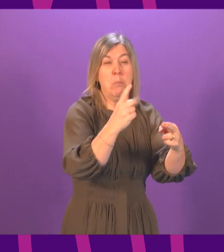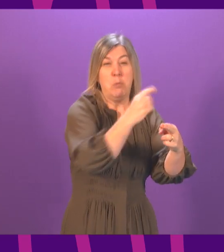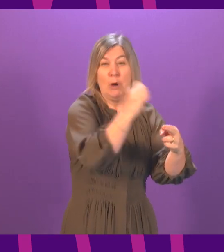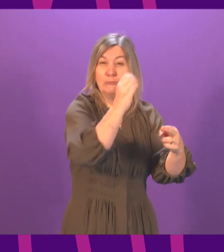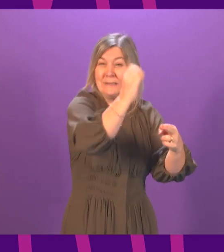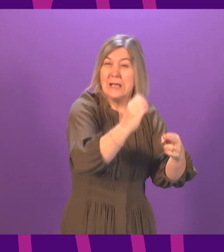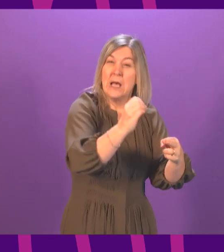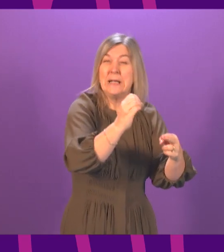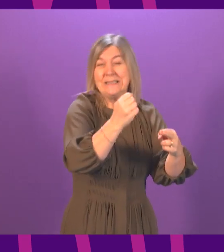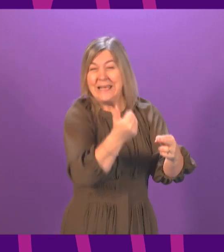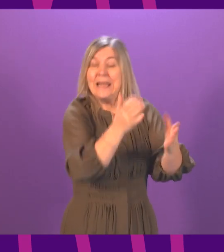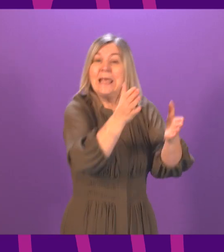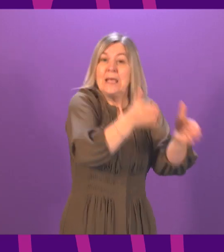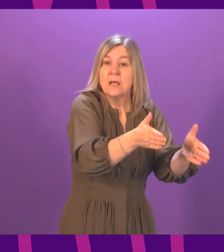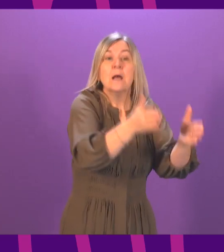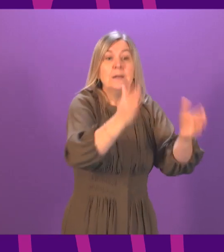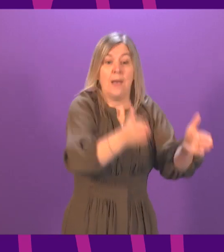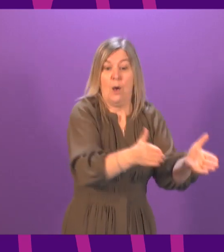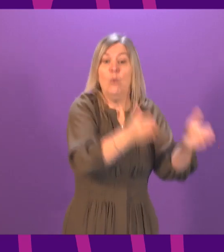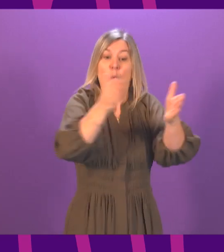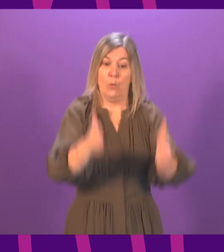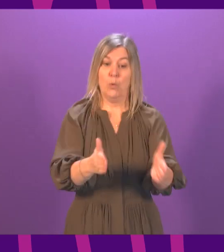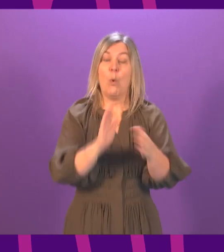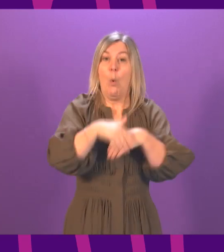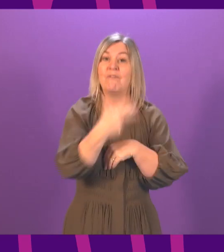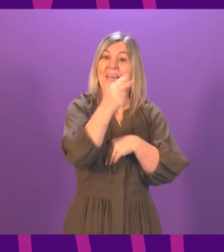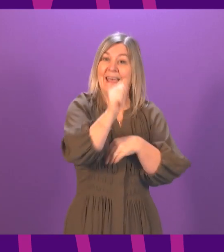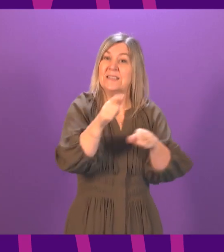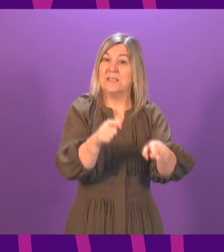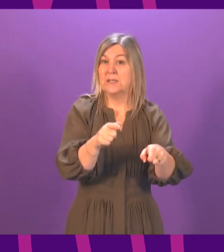through the over-80s. I think that we will exceed the target that we have set for them, with the